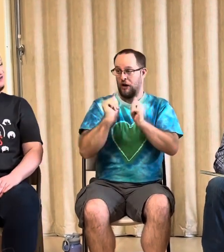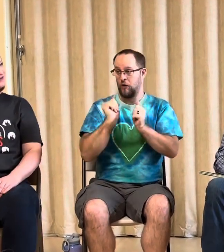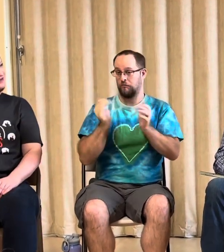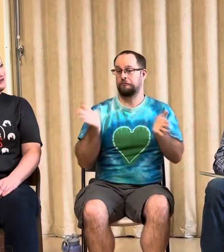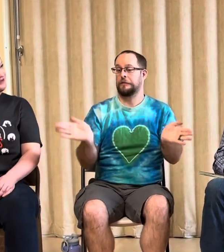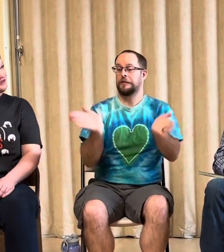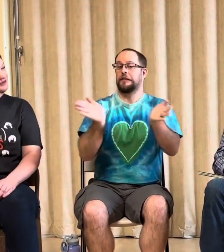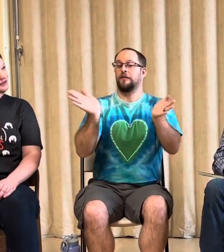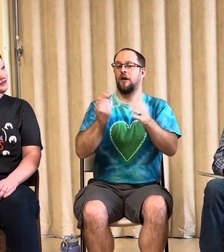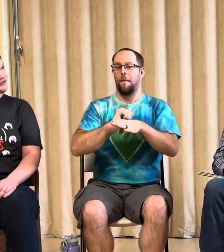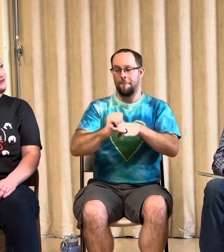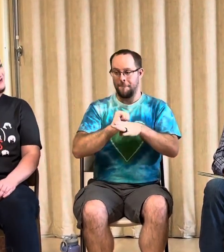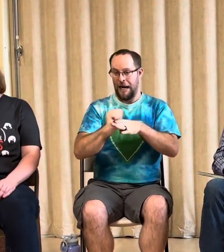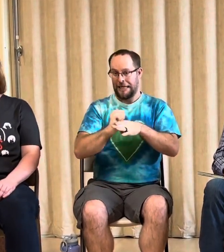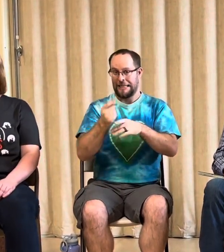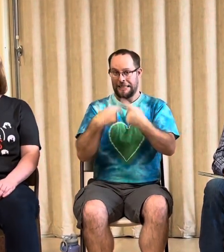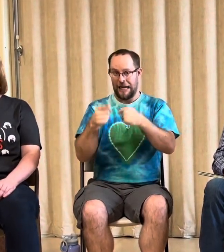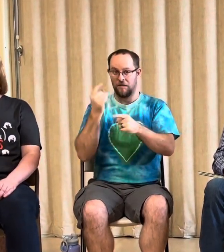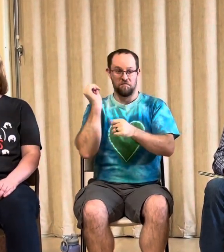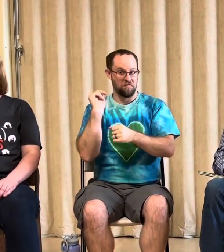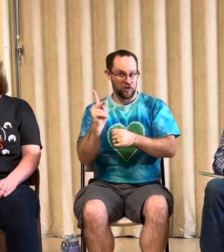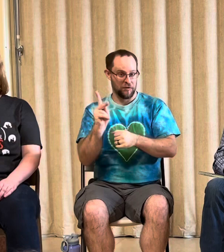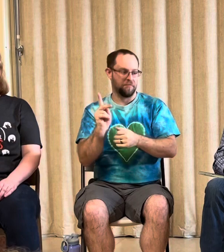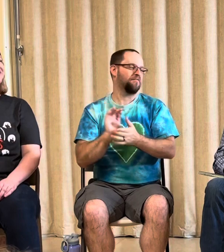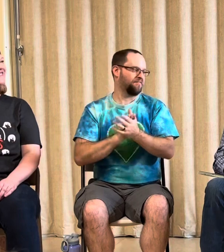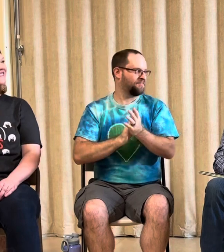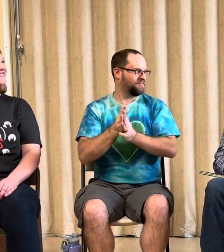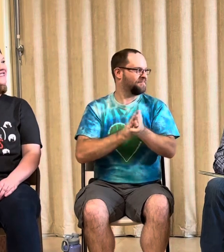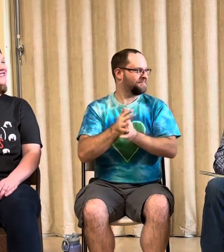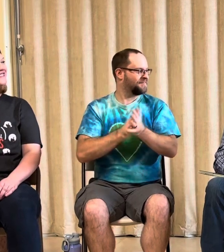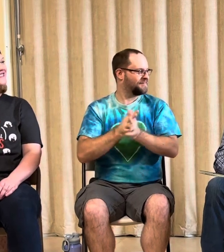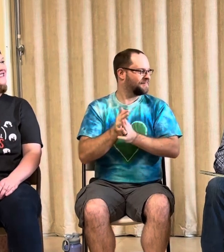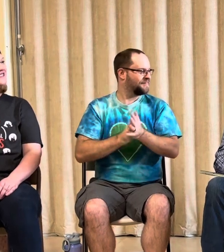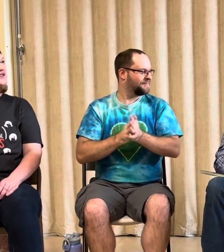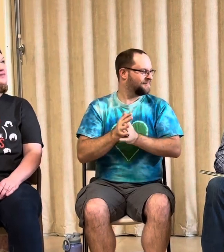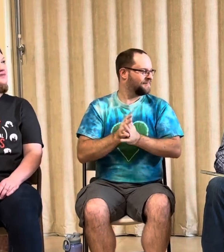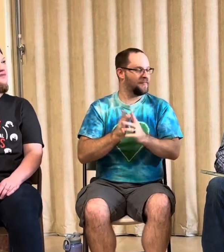practice those signs. Sound good? Okay, perfect. Okay! The first thing we're gonna